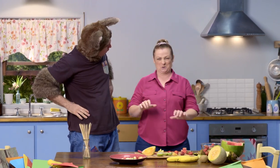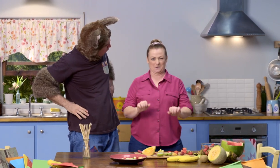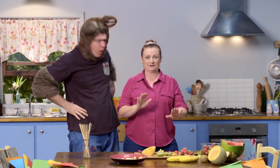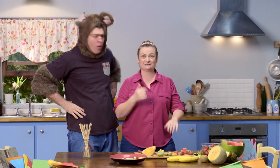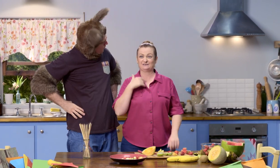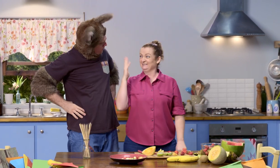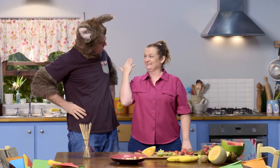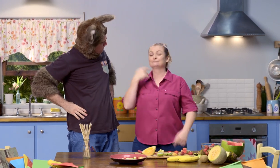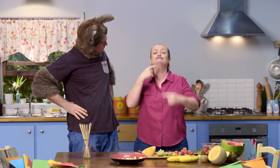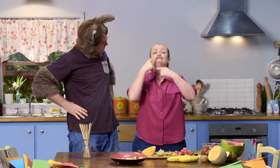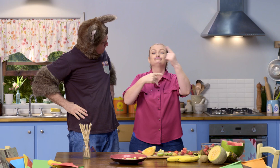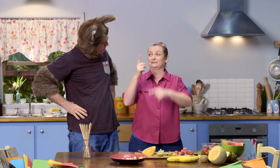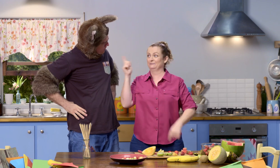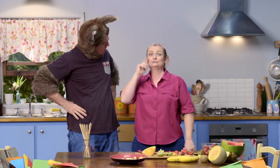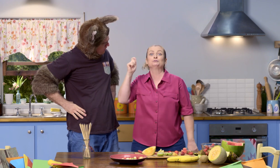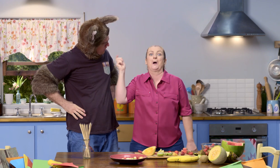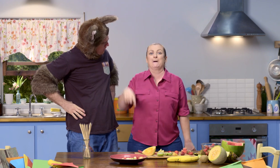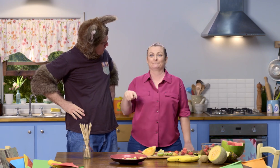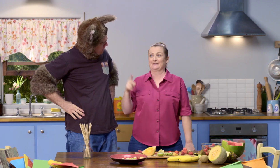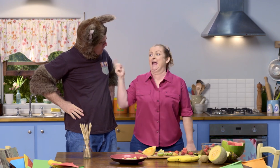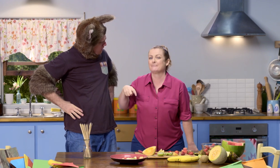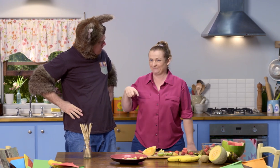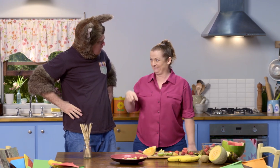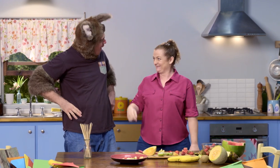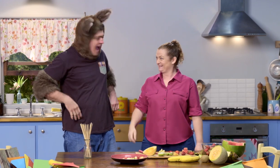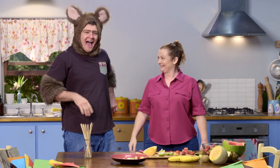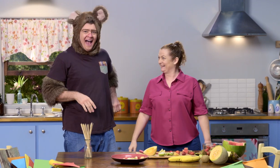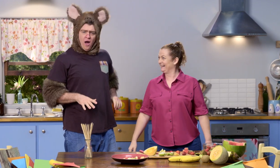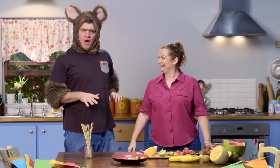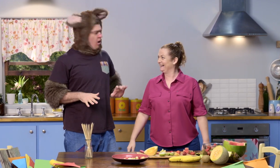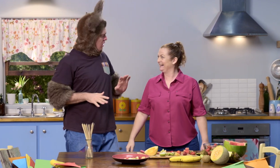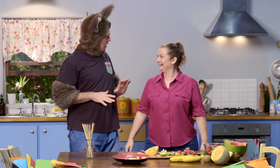Well, Possum, I was actually just telling everyone that you were going to be here soon, and here you are.